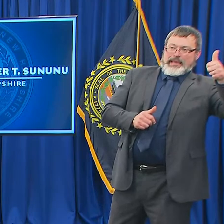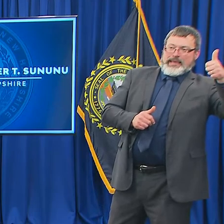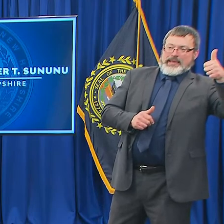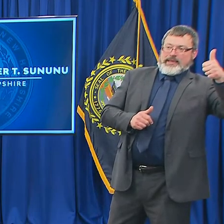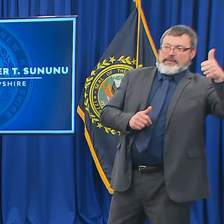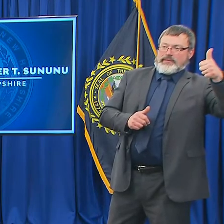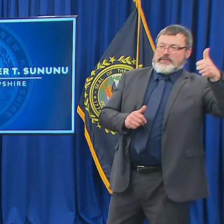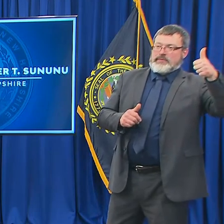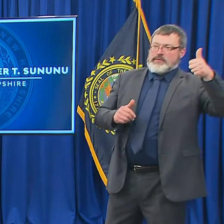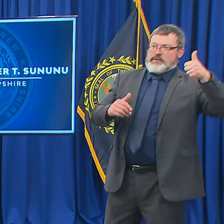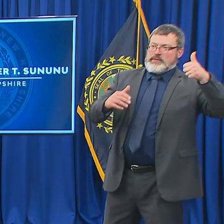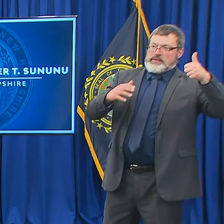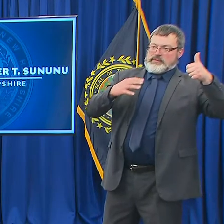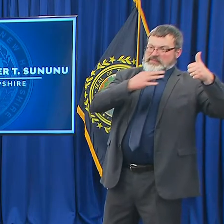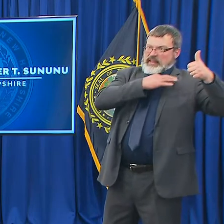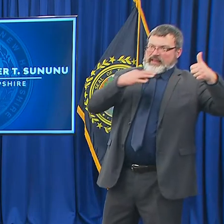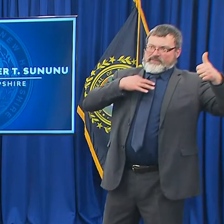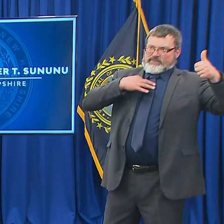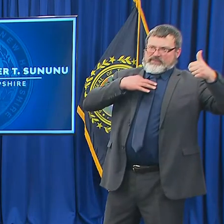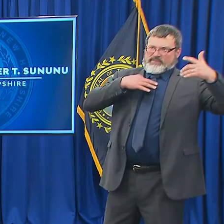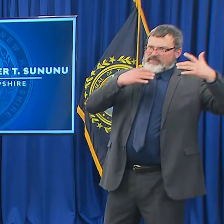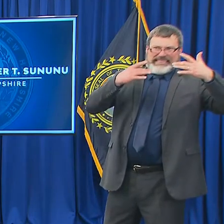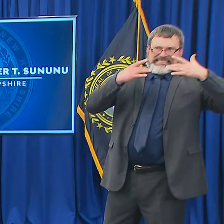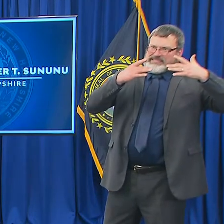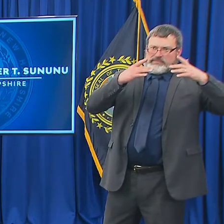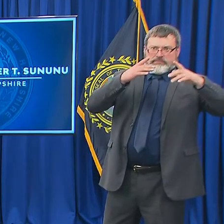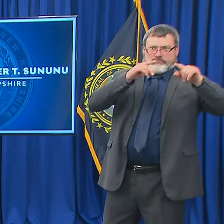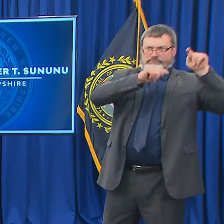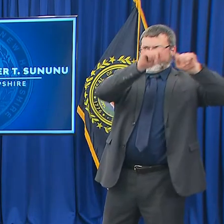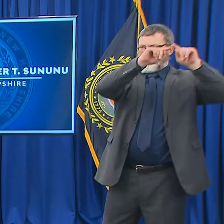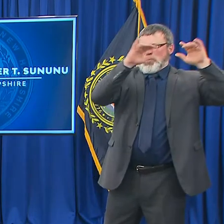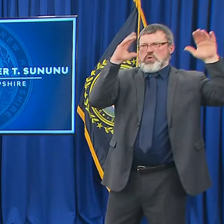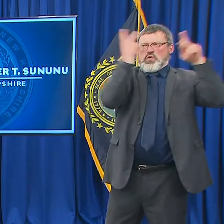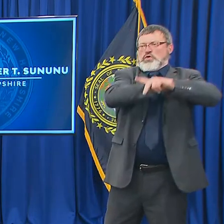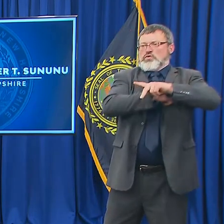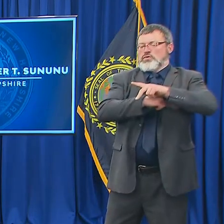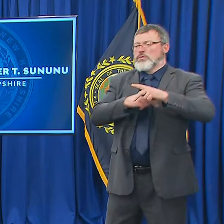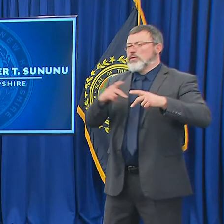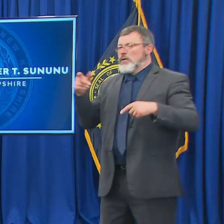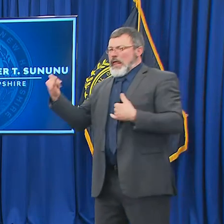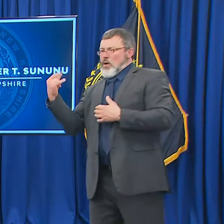so some of those staffing issues that they're facing right now